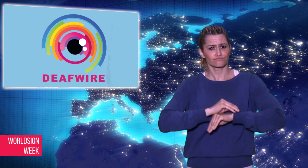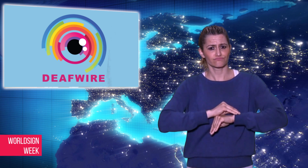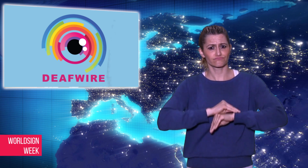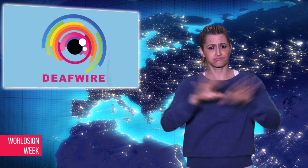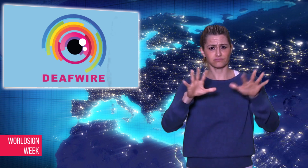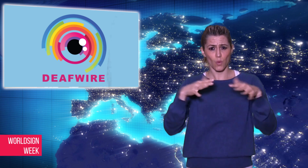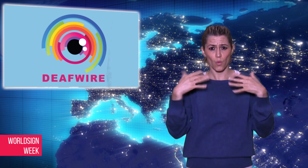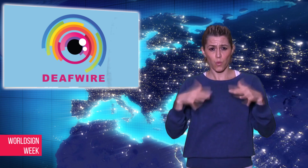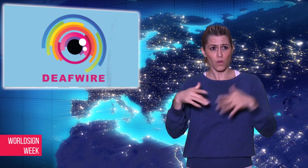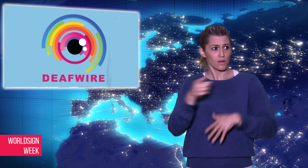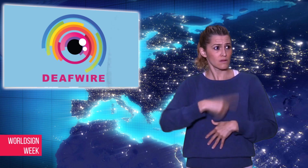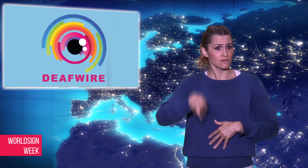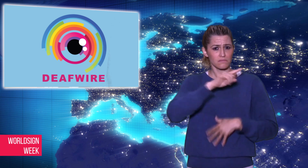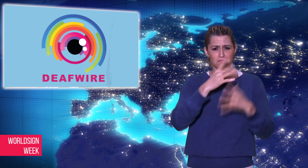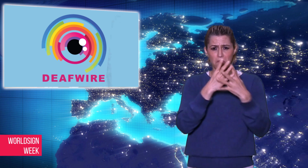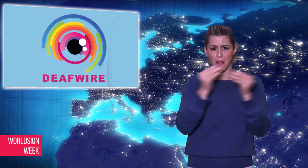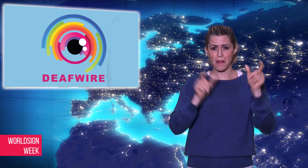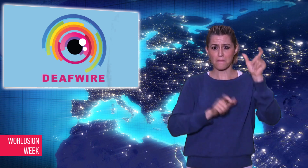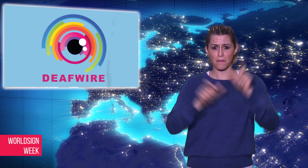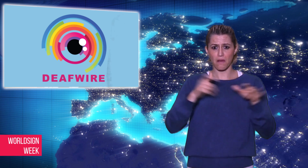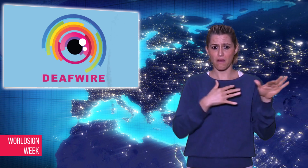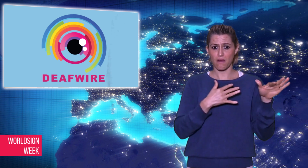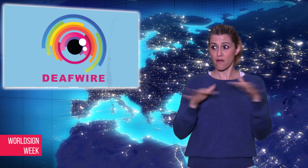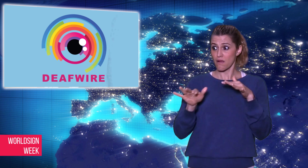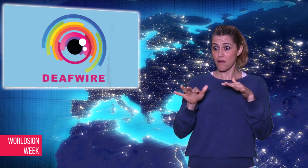sign language.